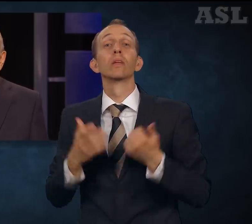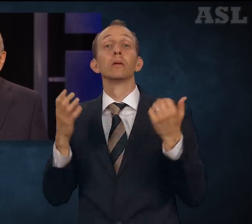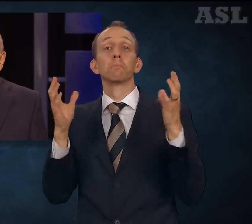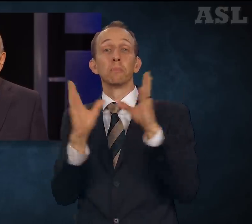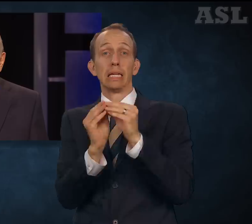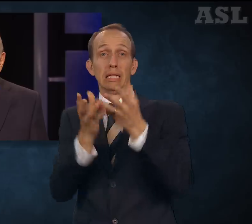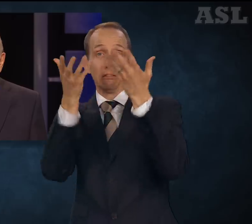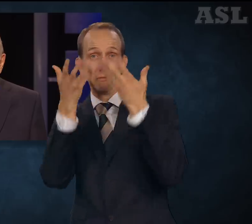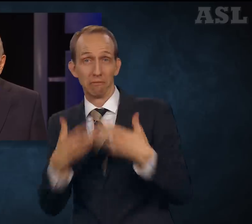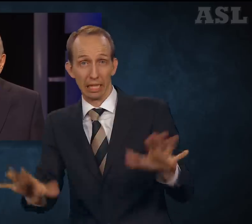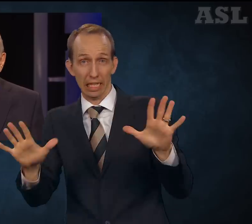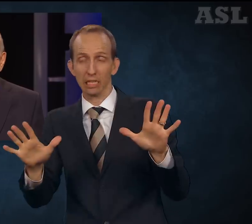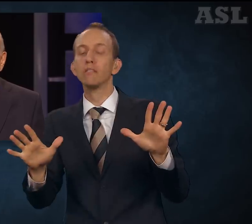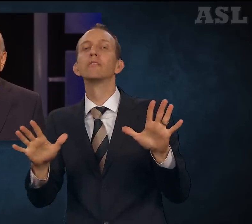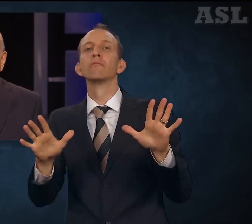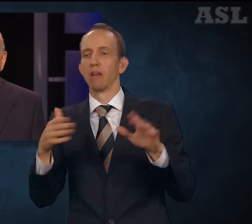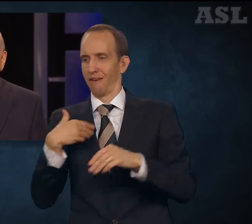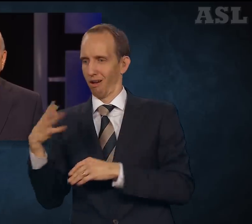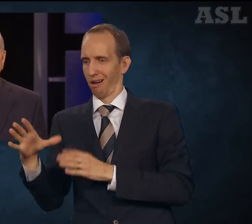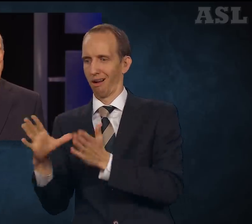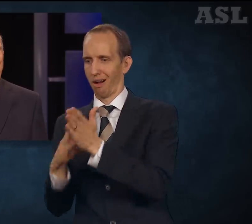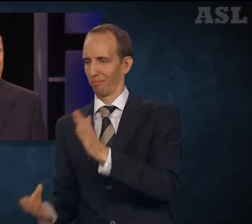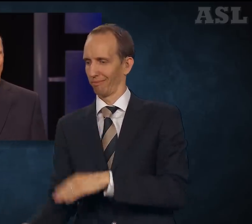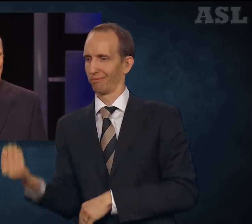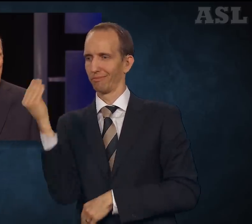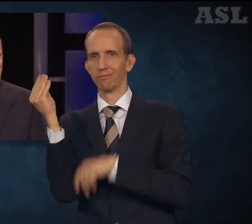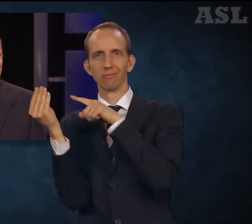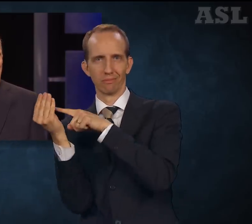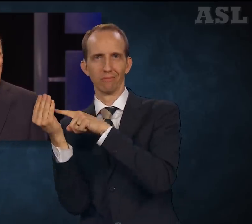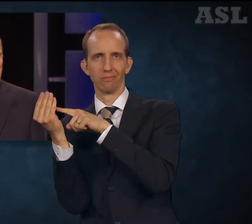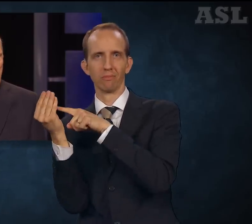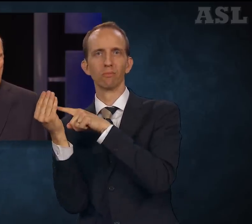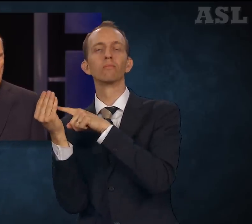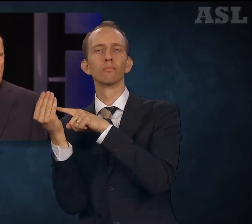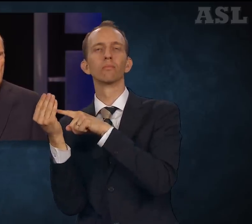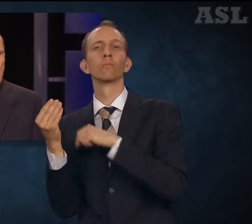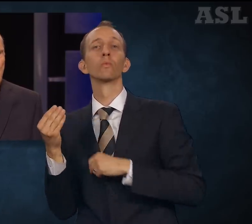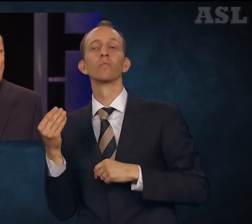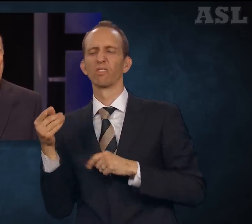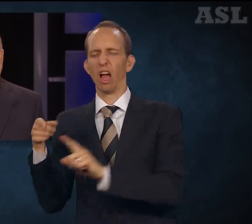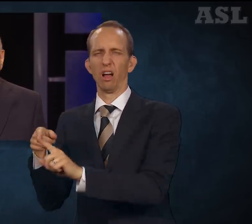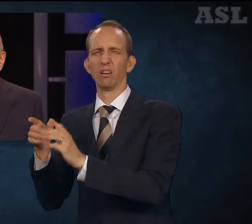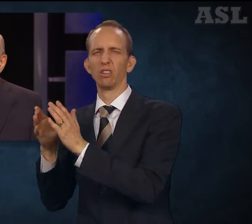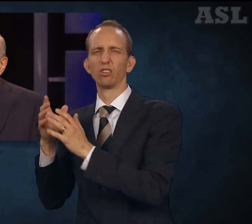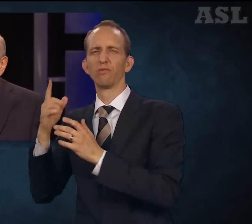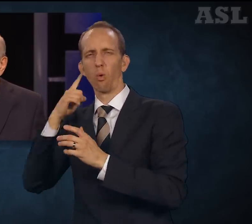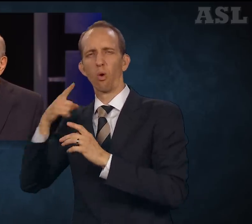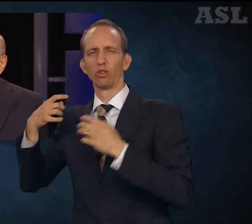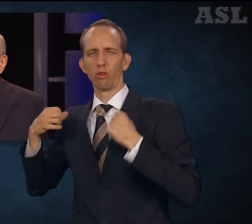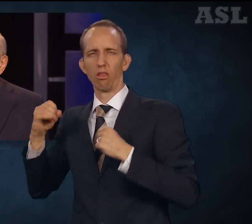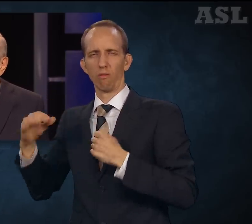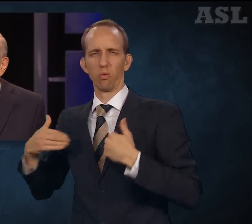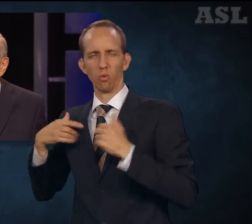MEETING, IF YOU CHOOSE TO